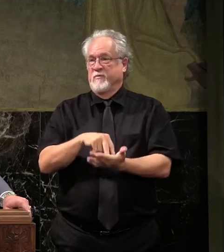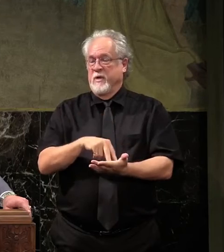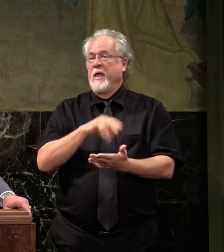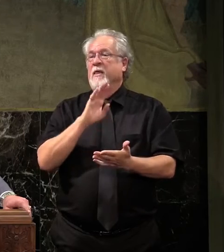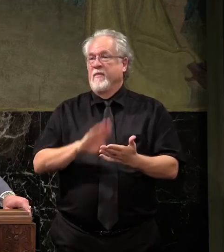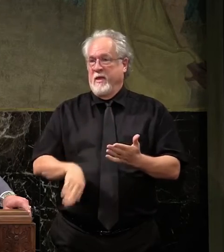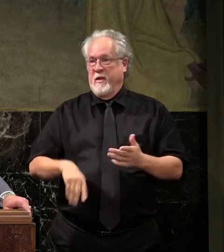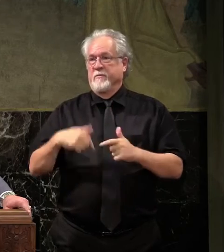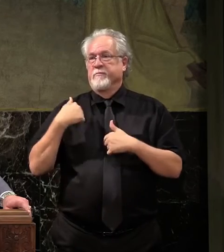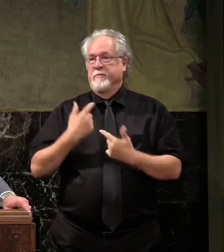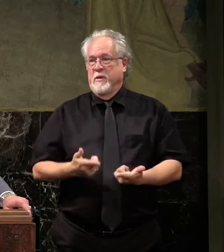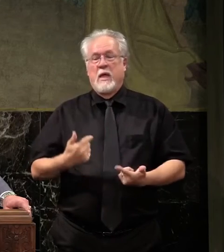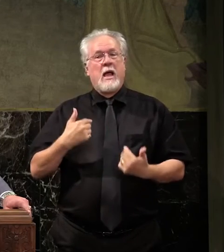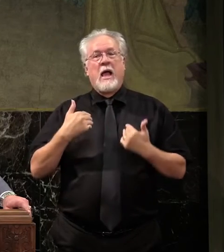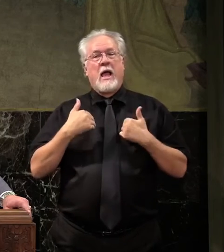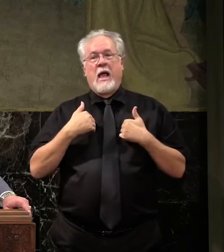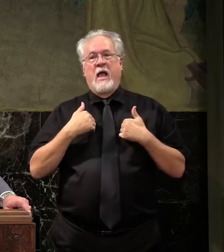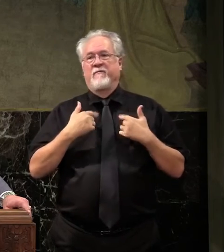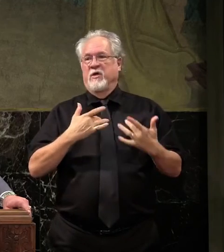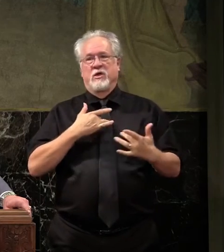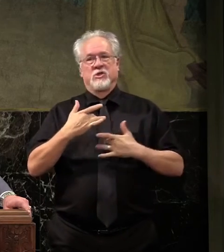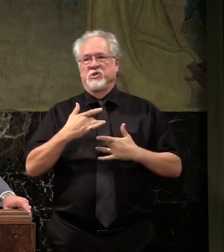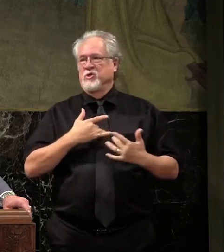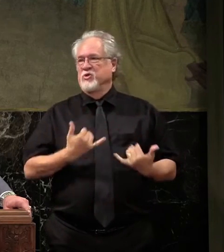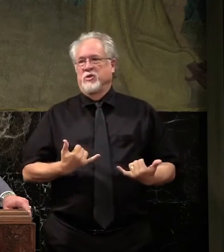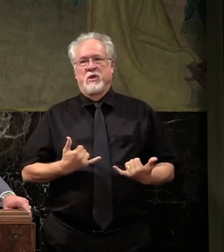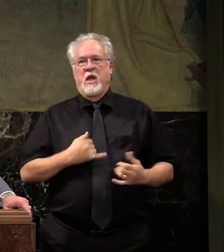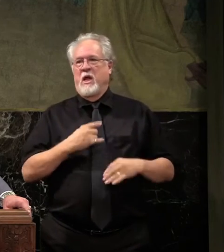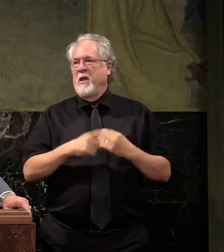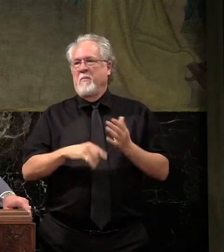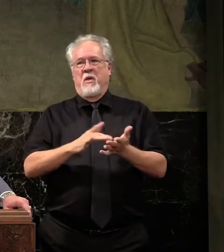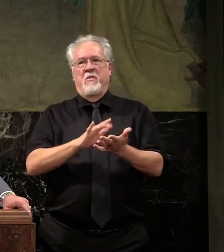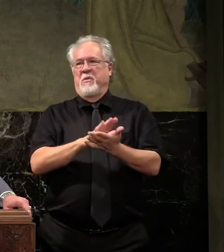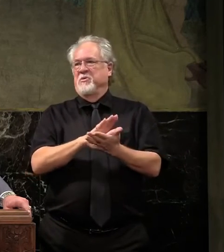I do not have a concern here tonight about the medical schools report i have